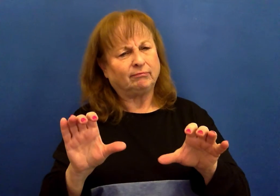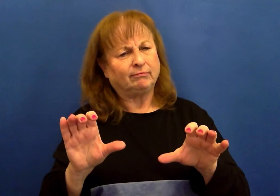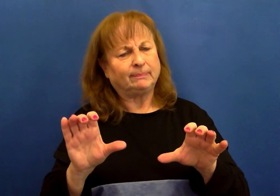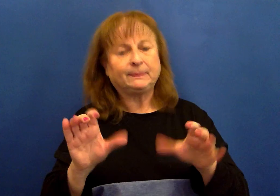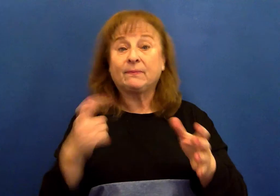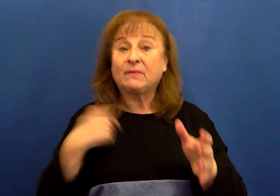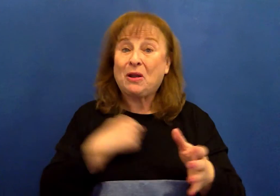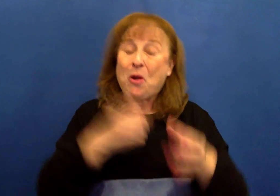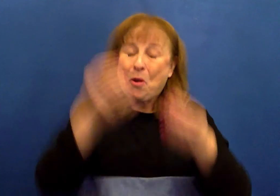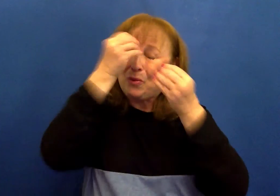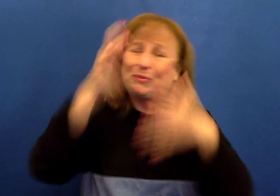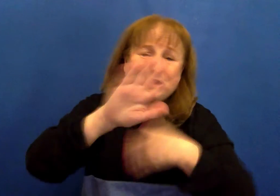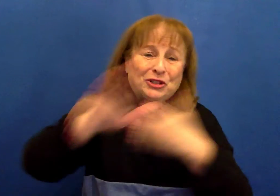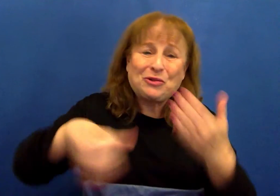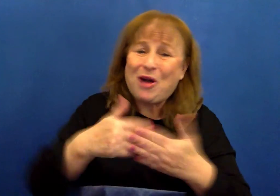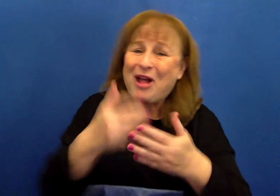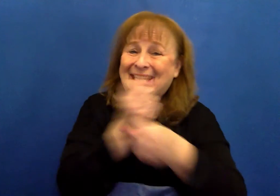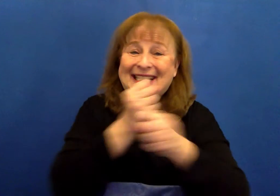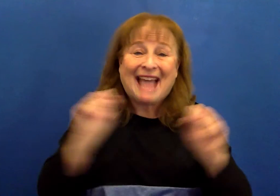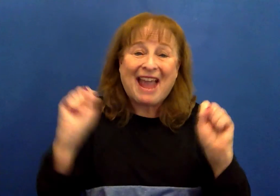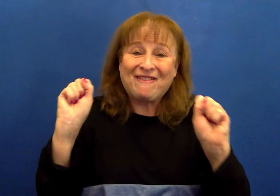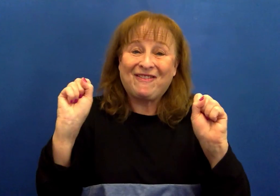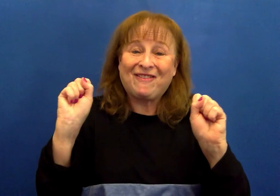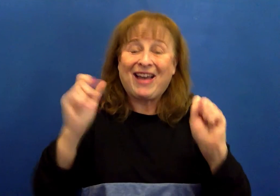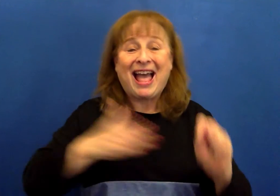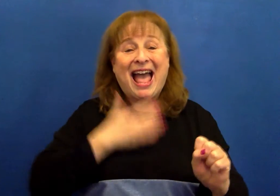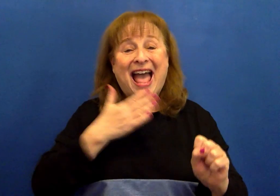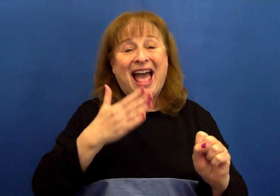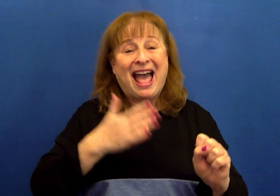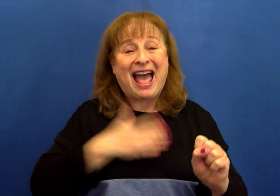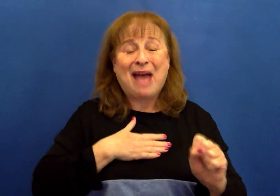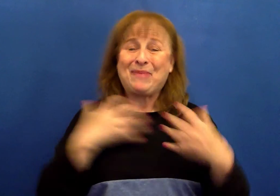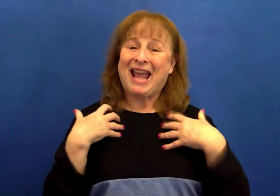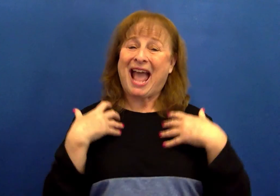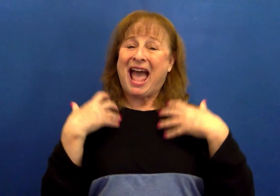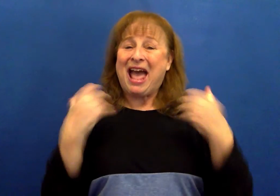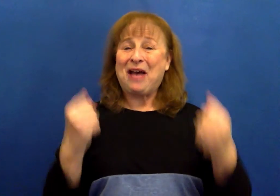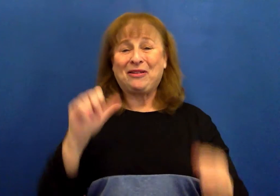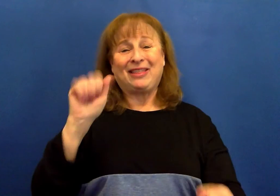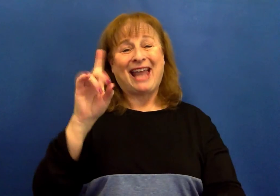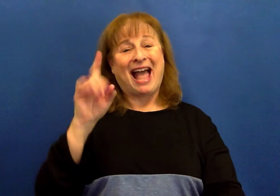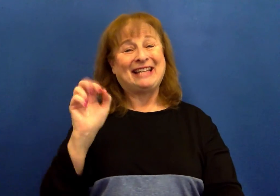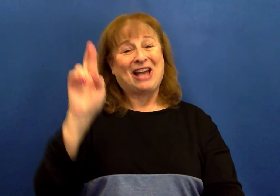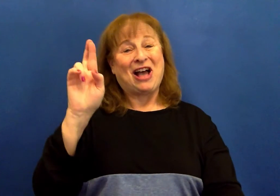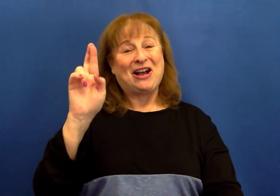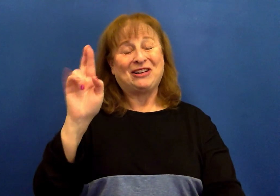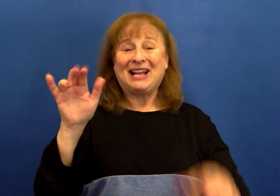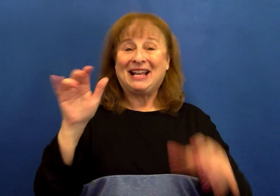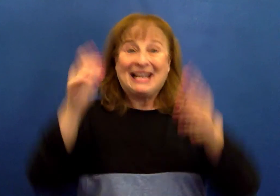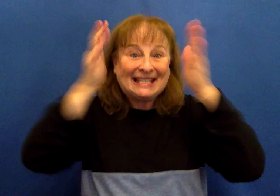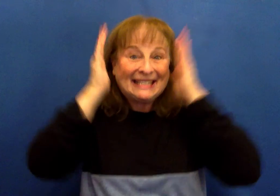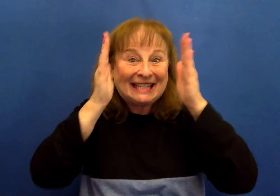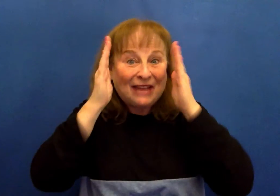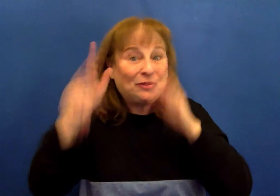We wish you all a safe, happy, healthy Adar. Stay tuned for next month